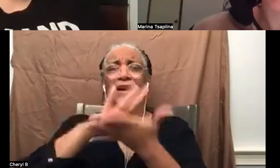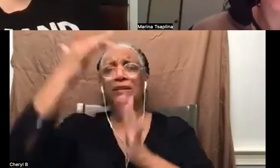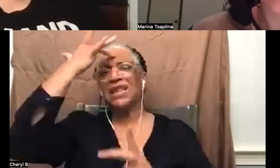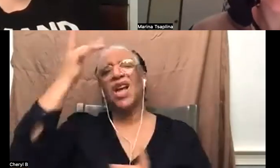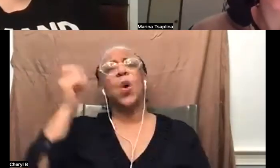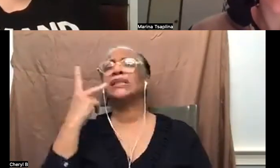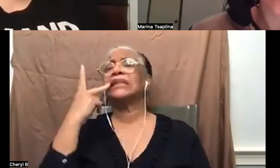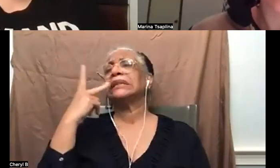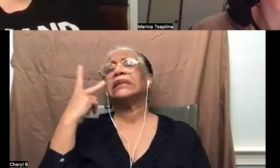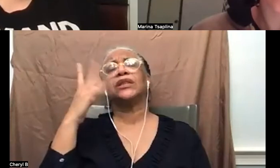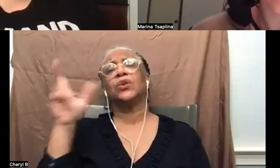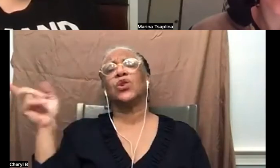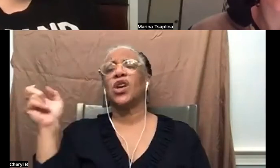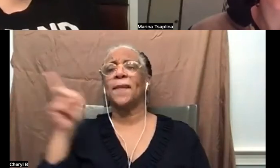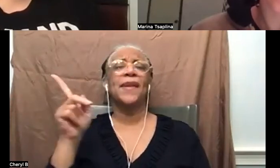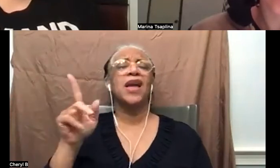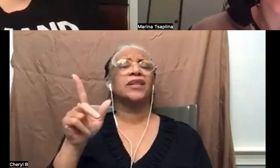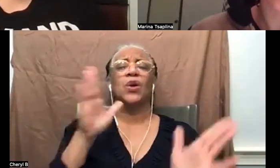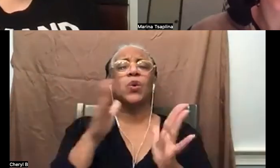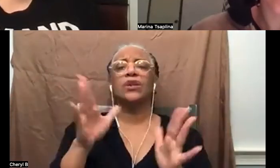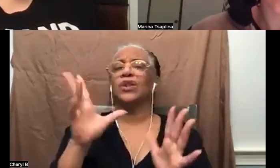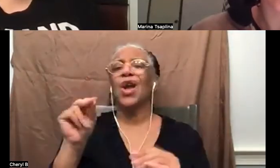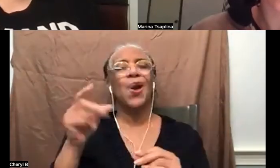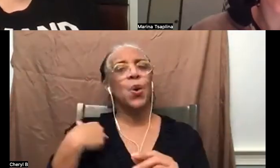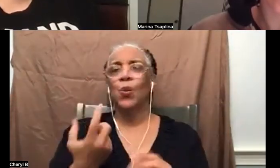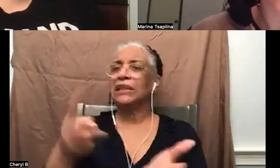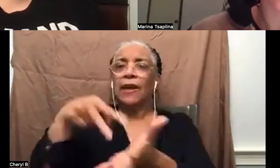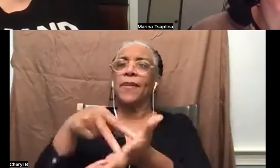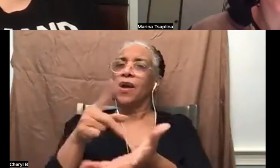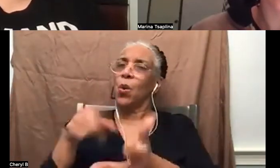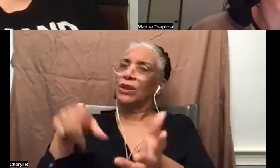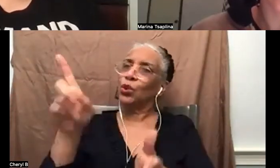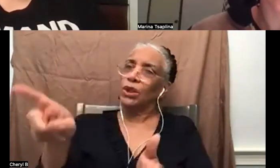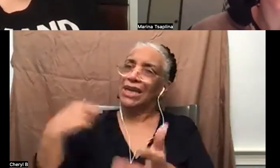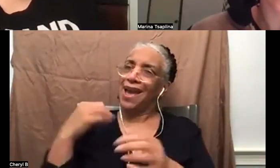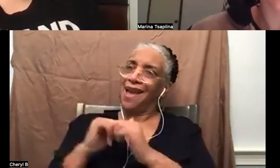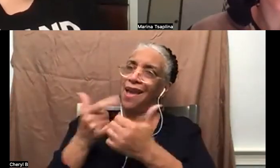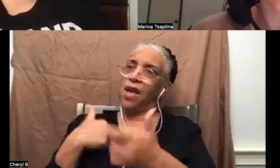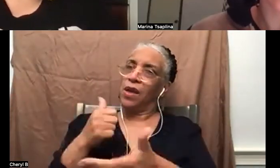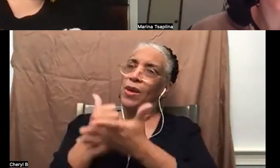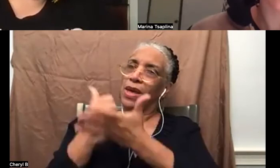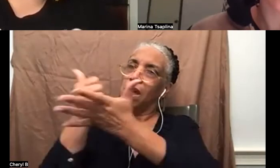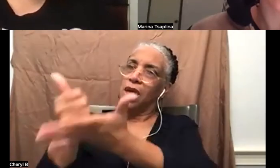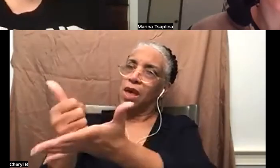come back to organize. We step up and say, "What do you need and what can we do?" If someone has a child and needs